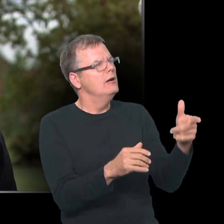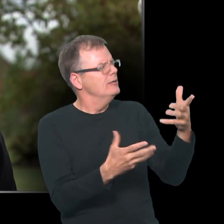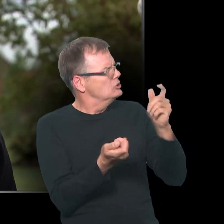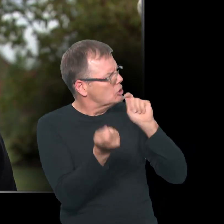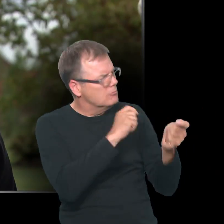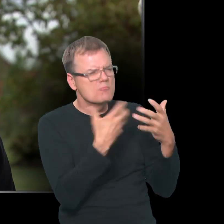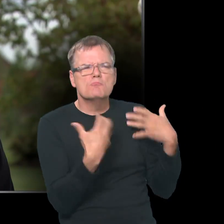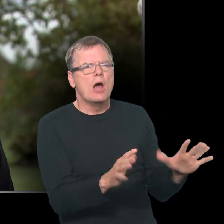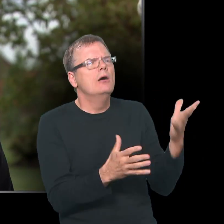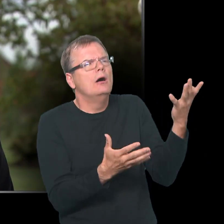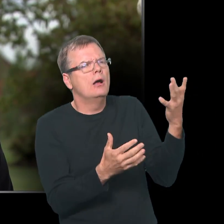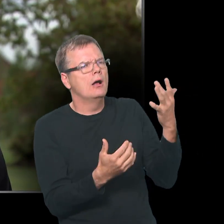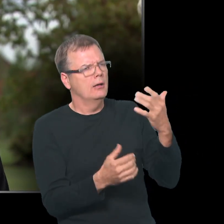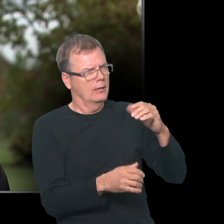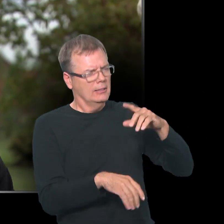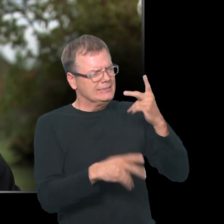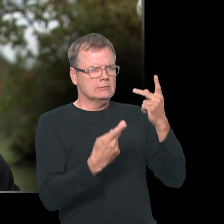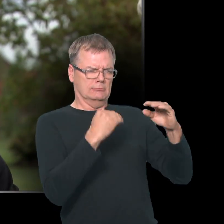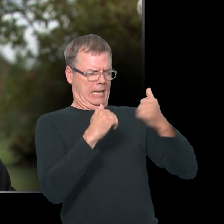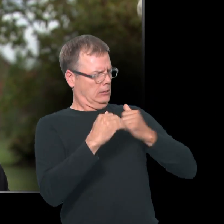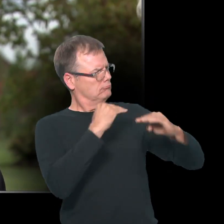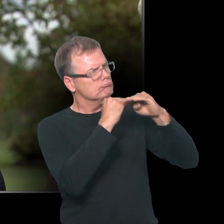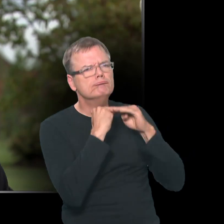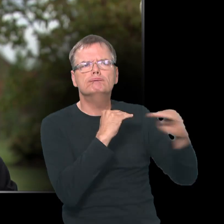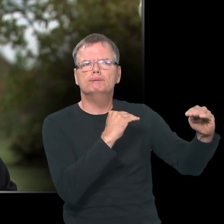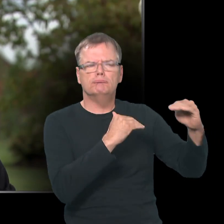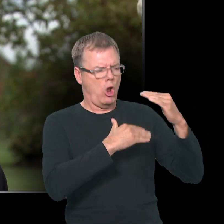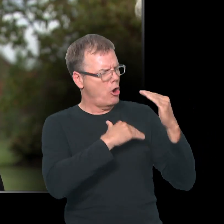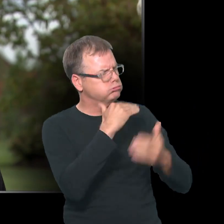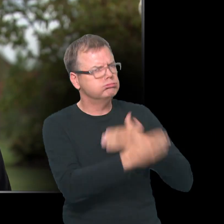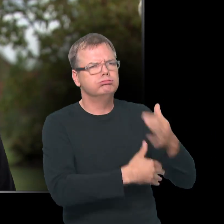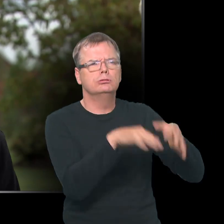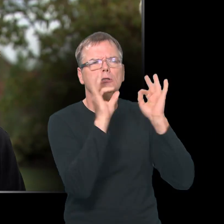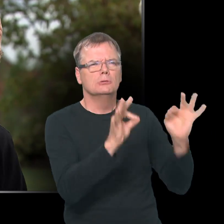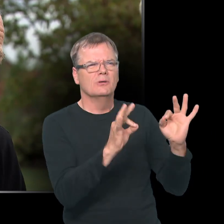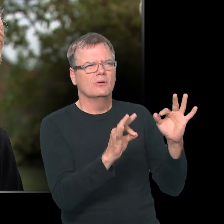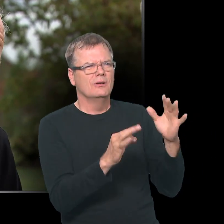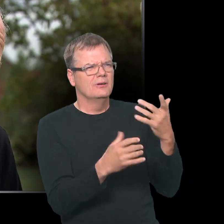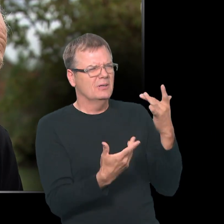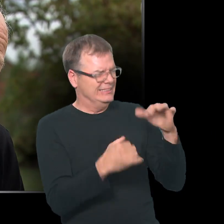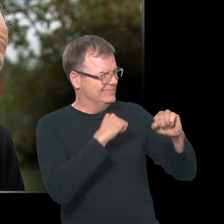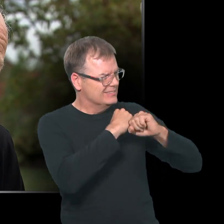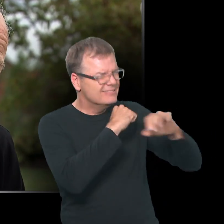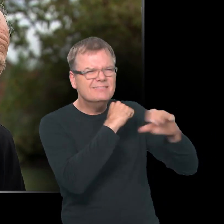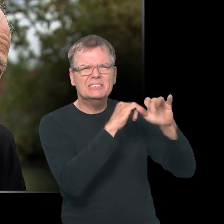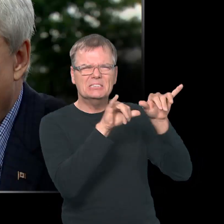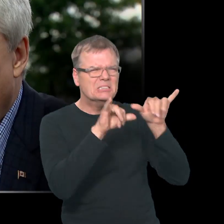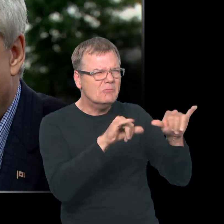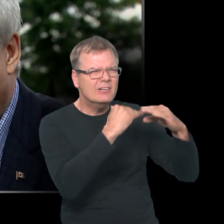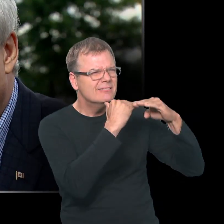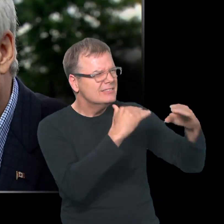You're the one who is campaigning on no change. I've got the right way, stay the course.